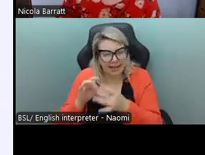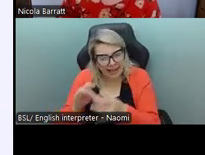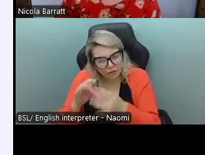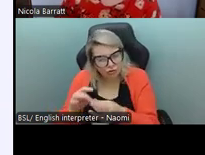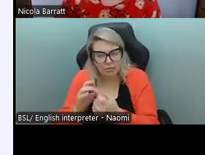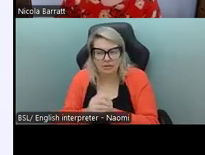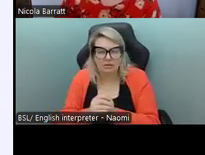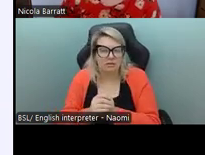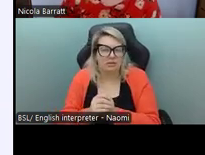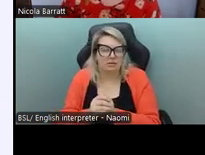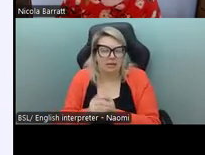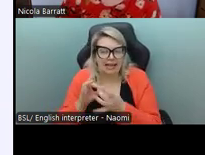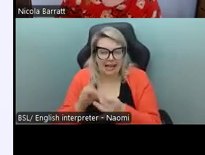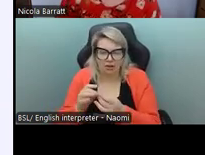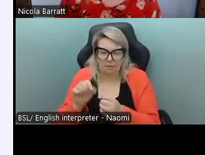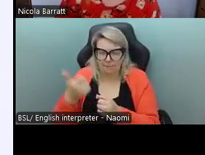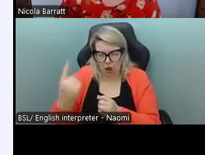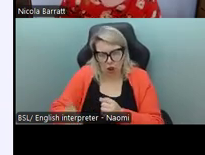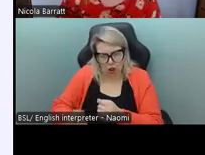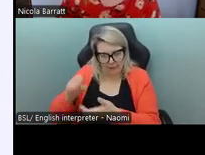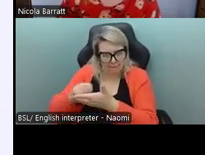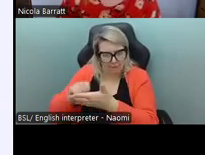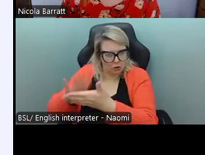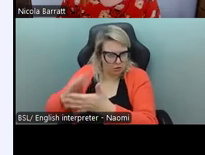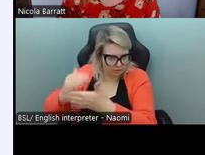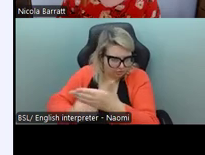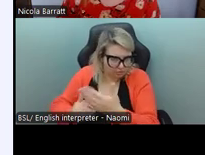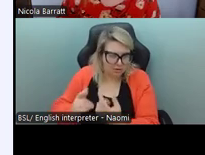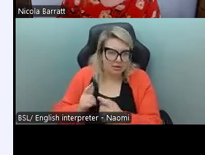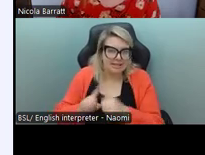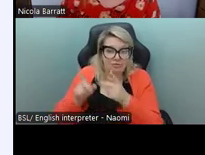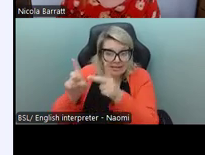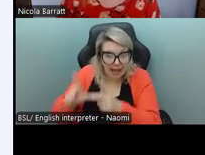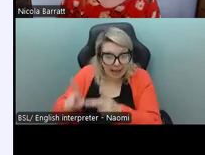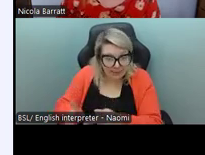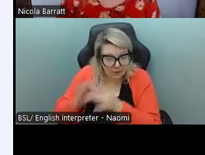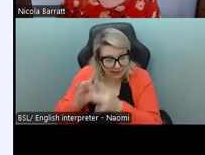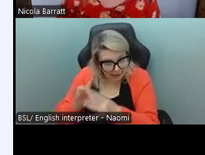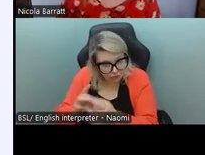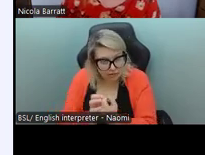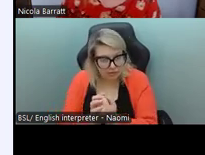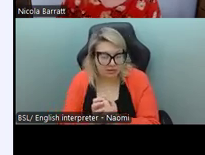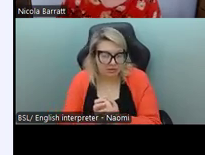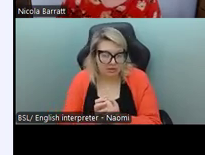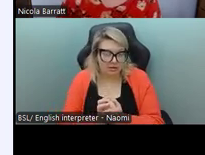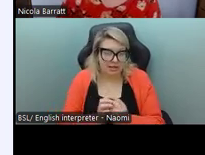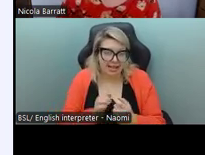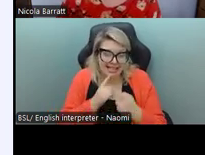and charts for your different types of engagement. You can export the data, both from your profile